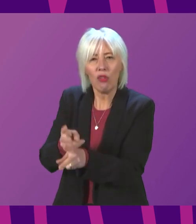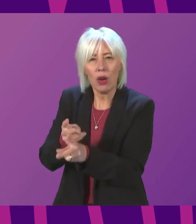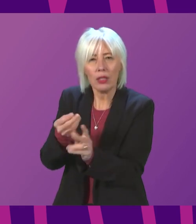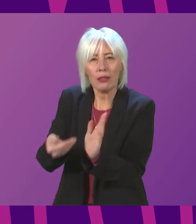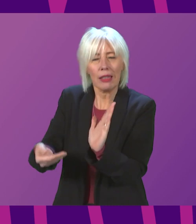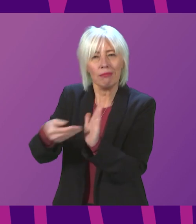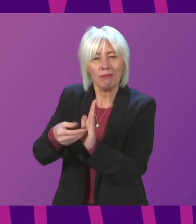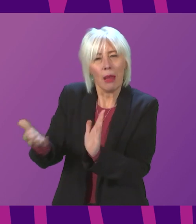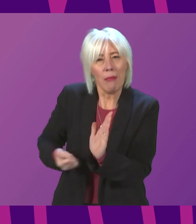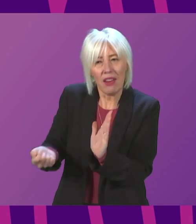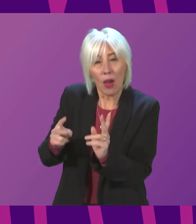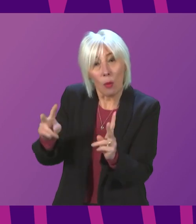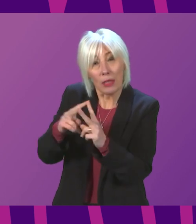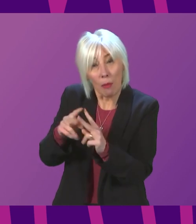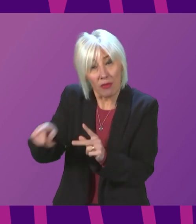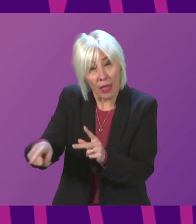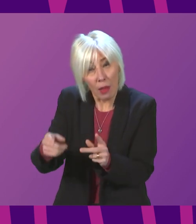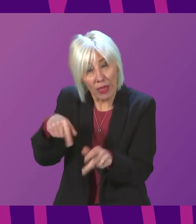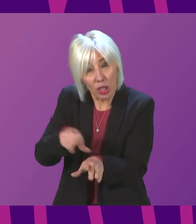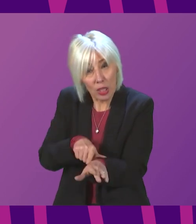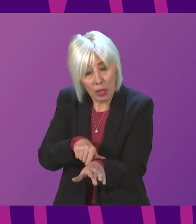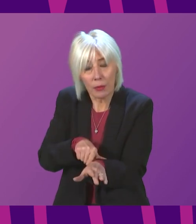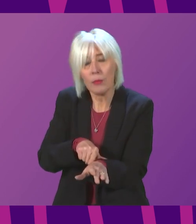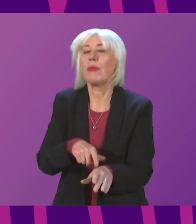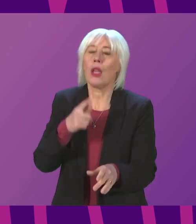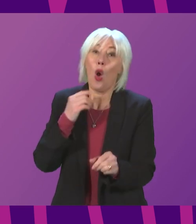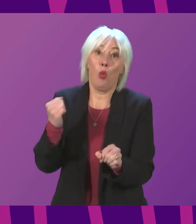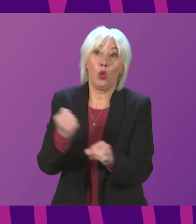We will continue to do everything that we can do to support unpaid carers with the carers